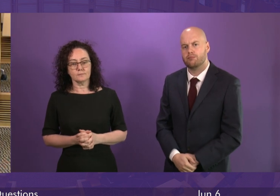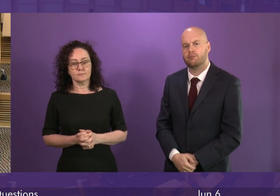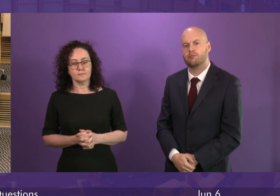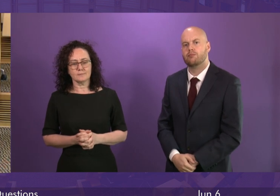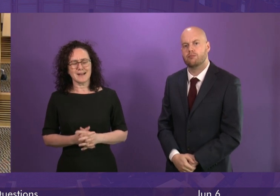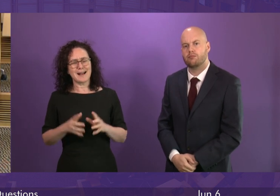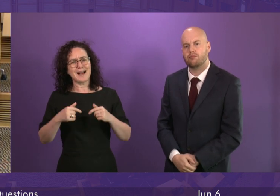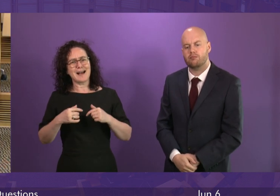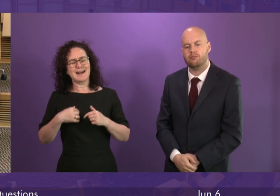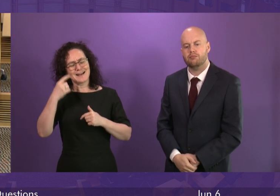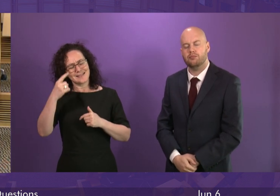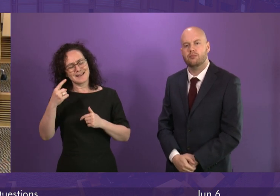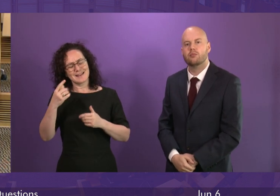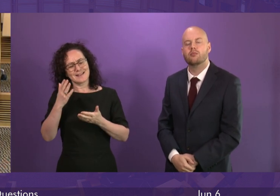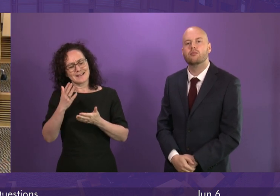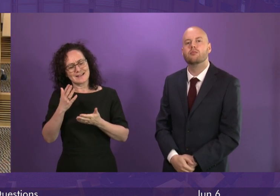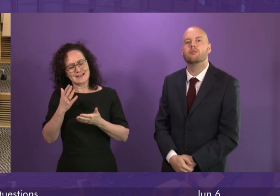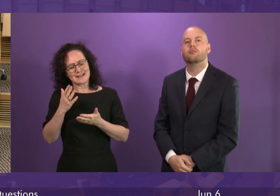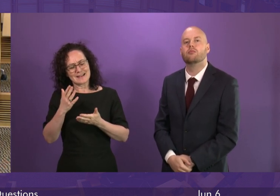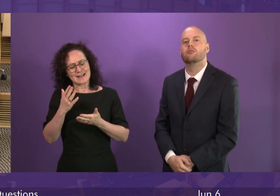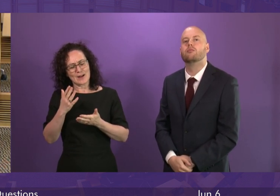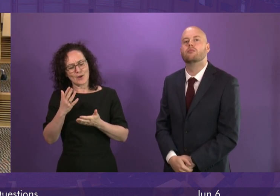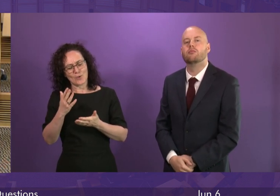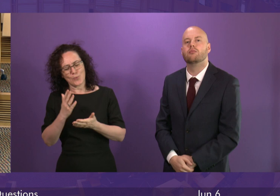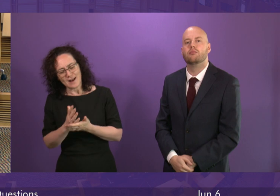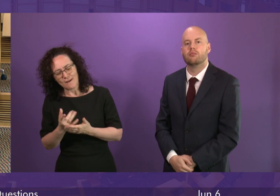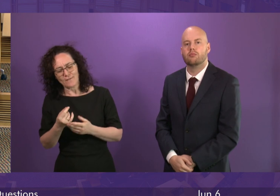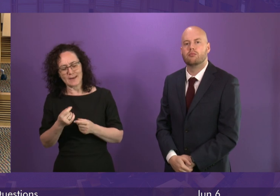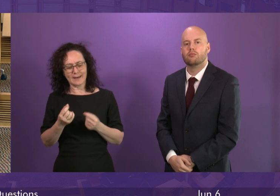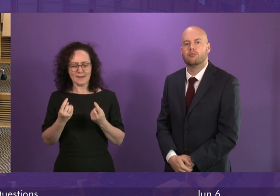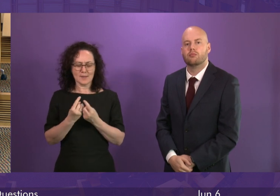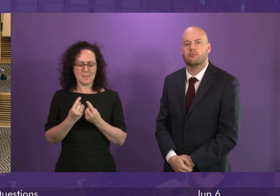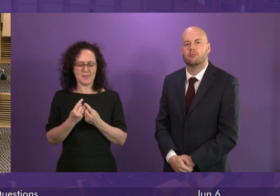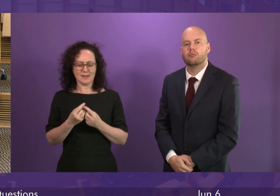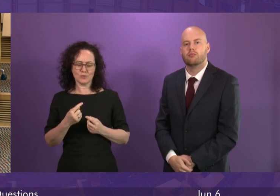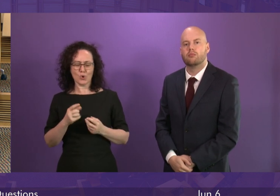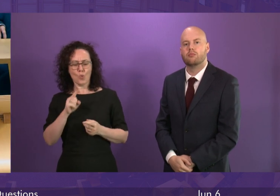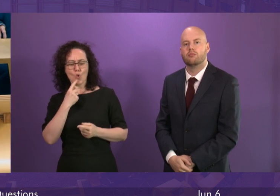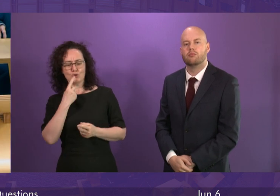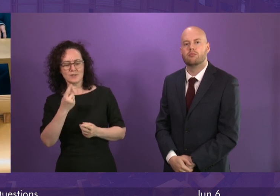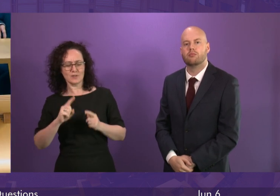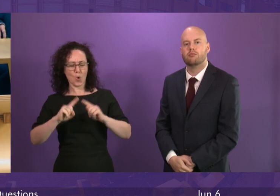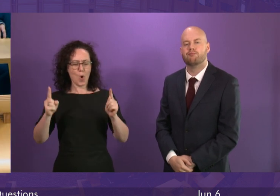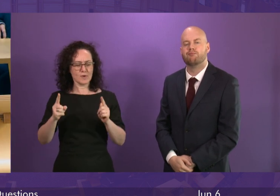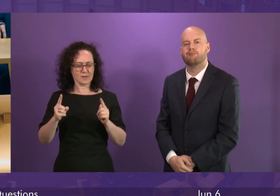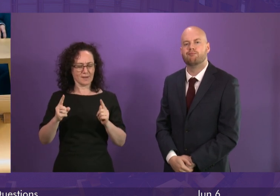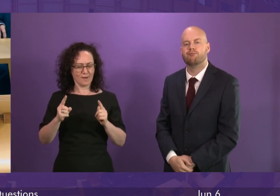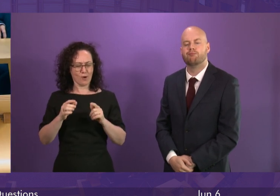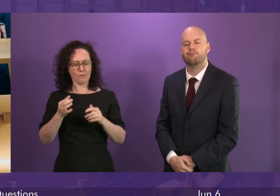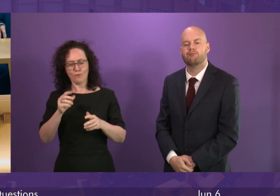is where we get into some of the interesting fault lines and contradictions in the Conservatives’